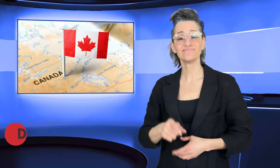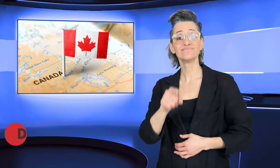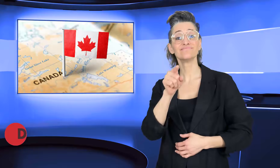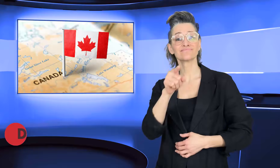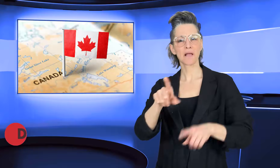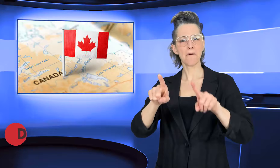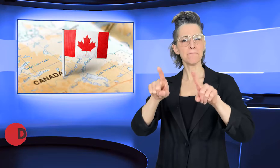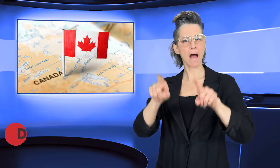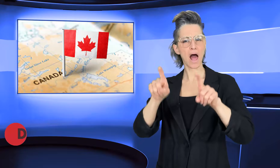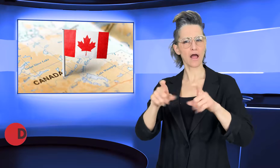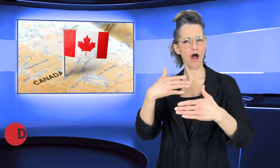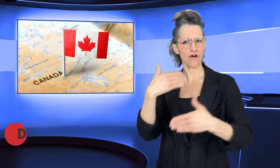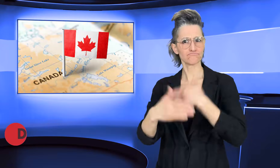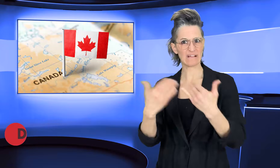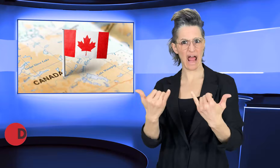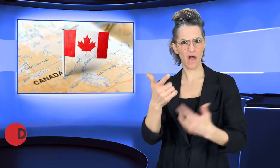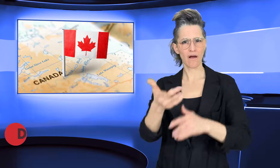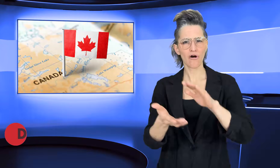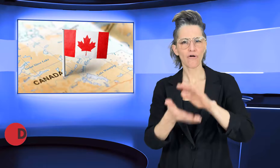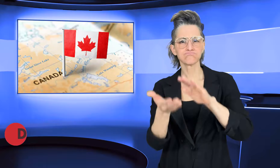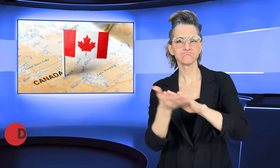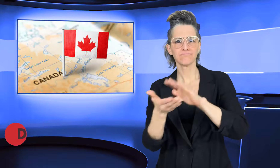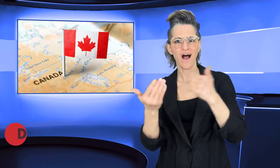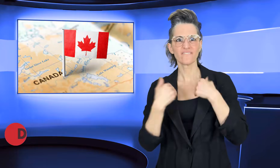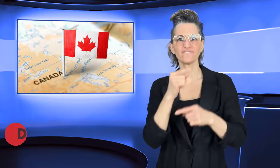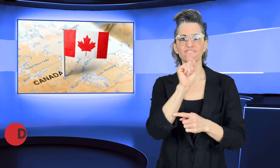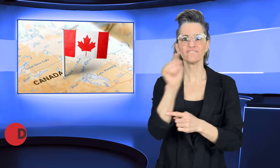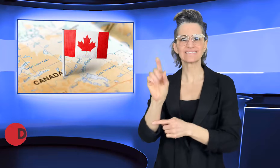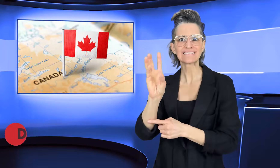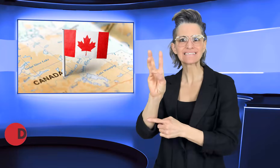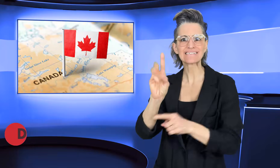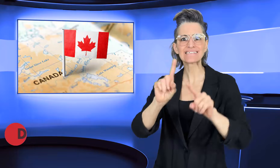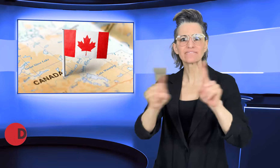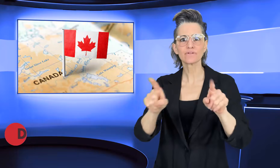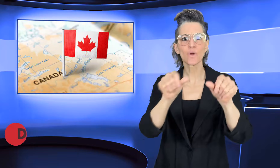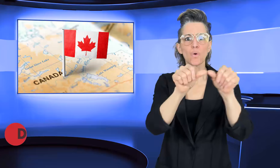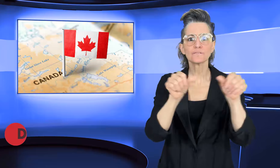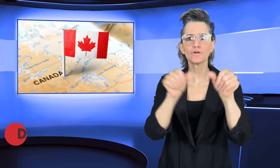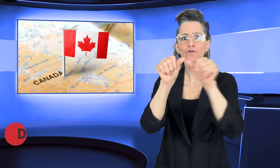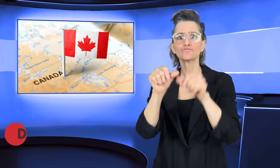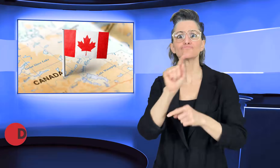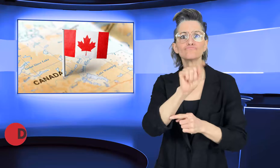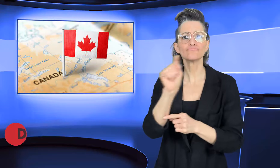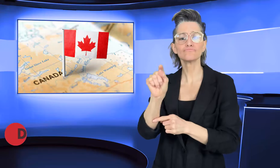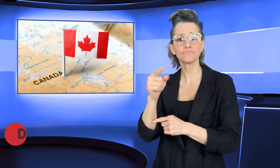The pilot is operating in six locations.